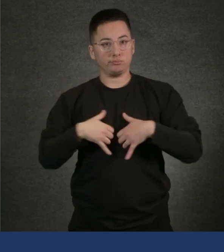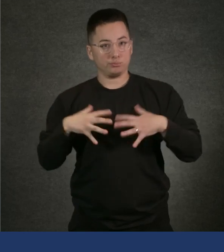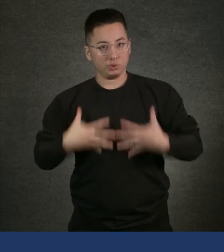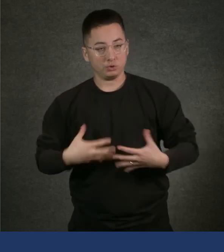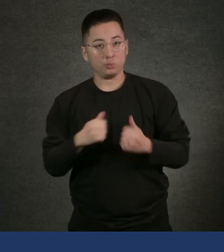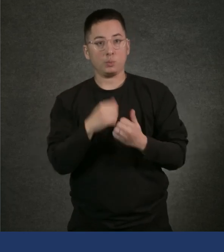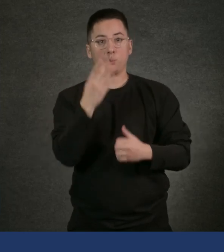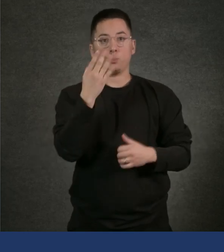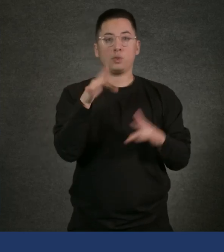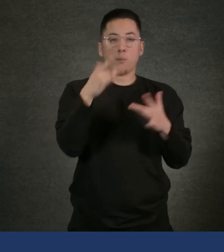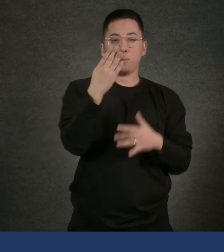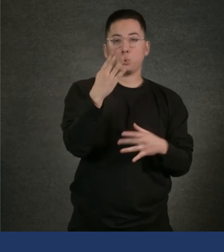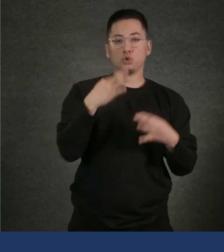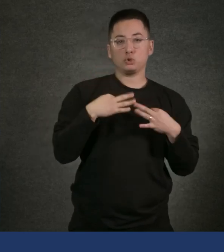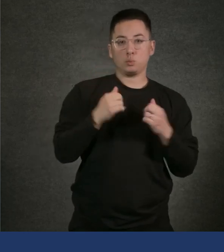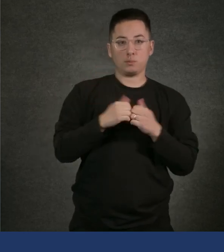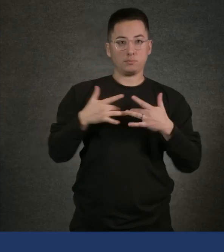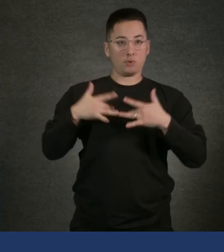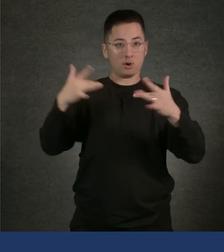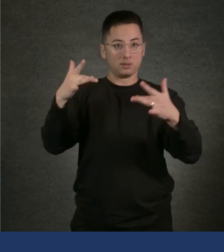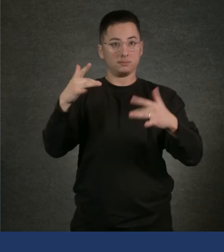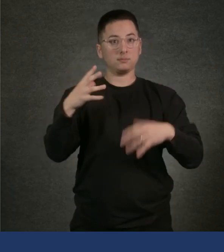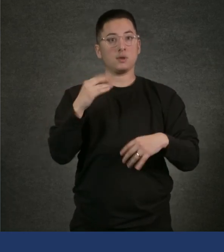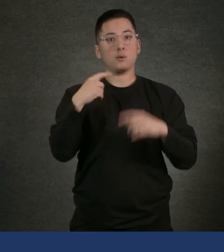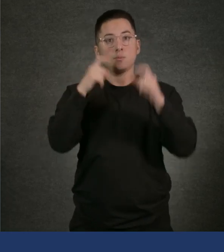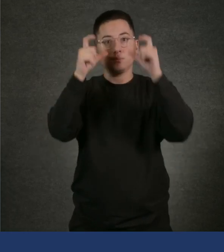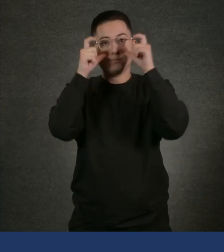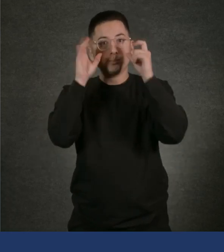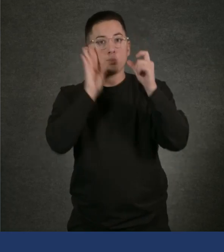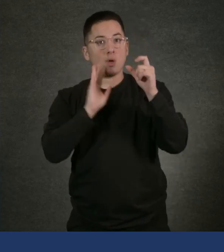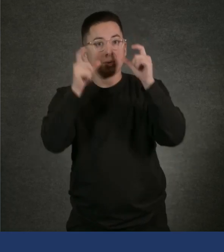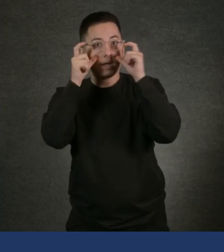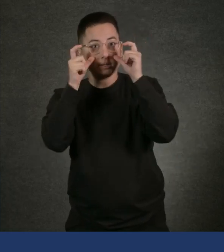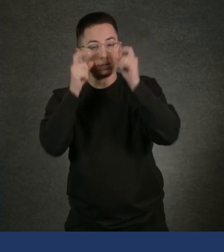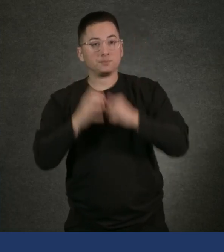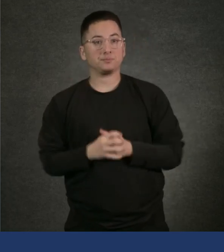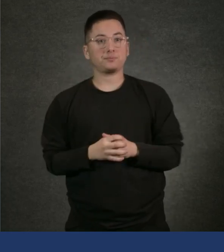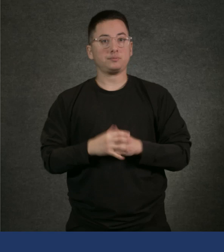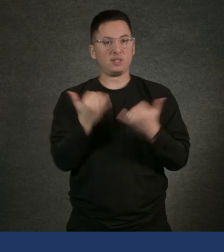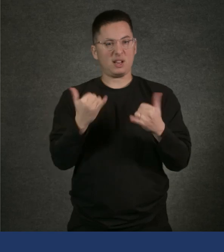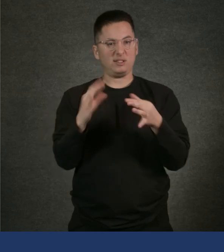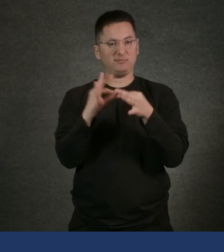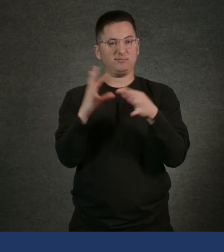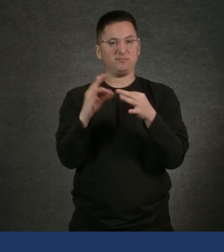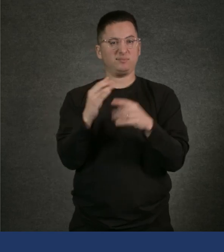around the neckline. I also wear glasses with light brown frames.